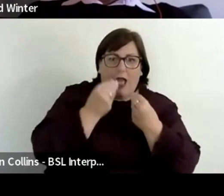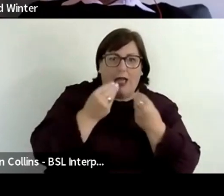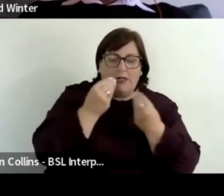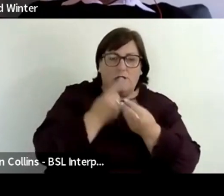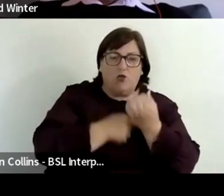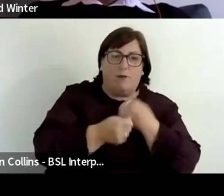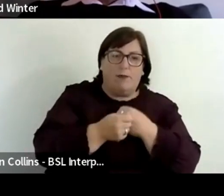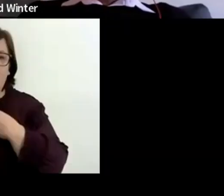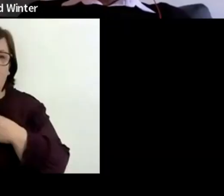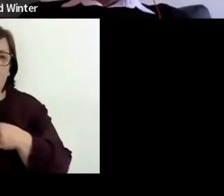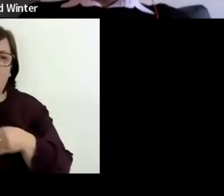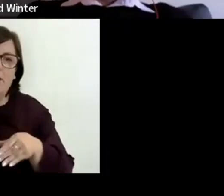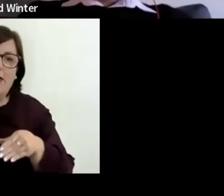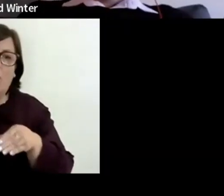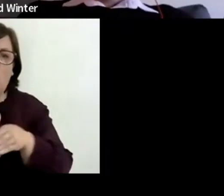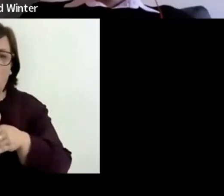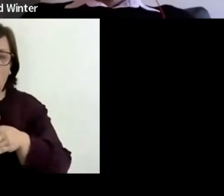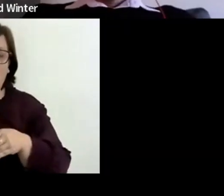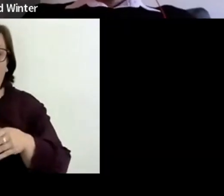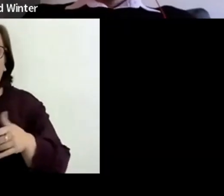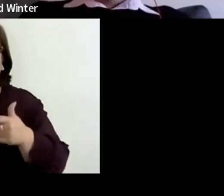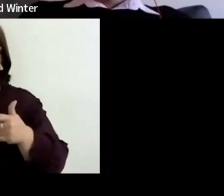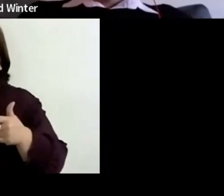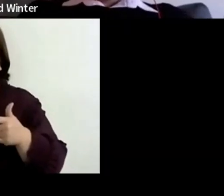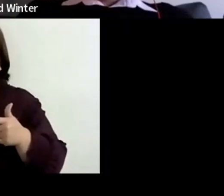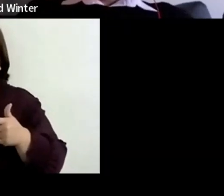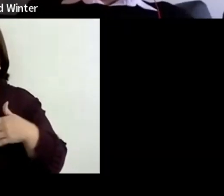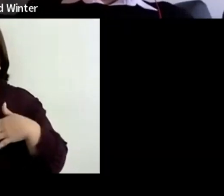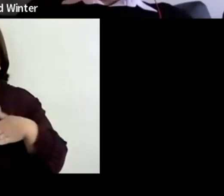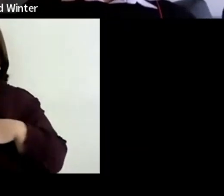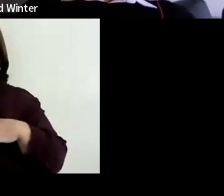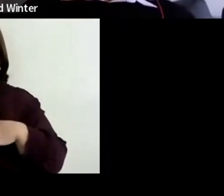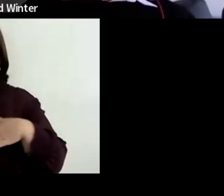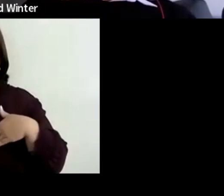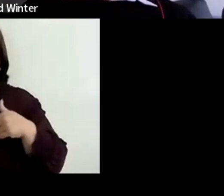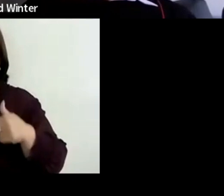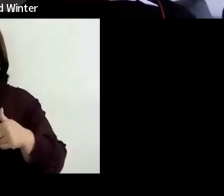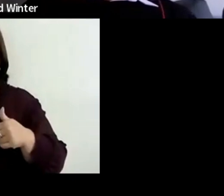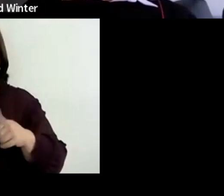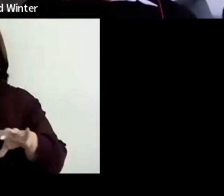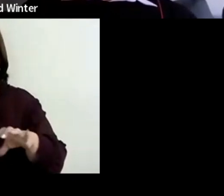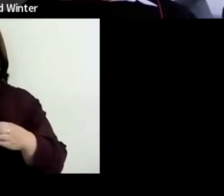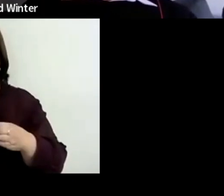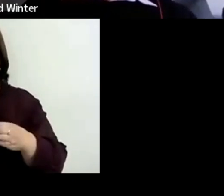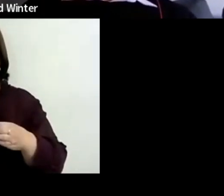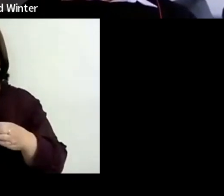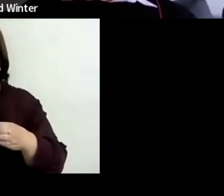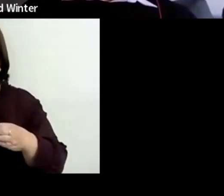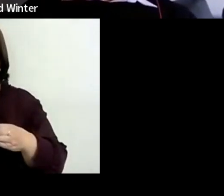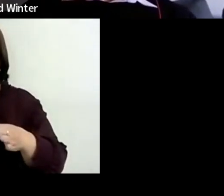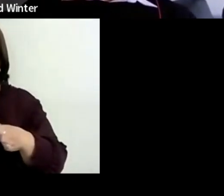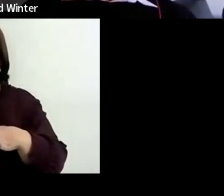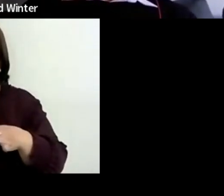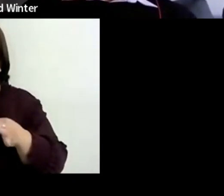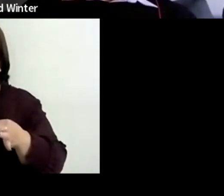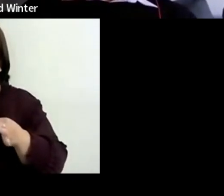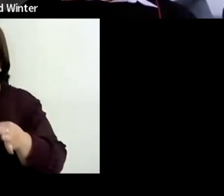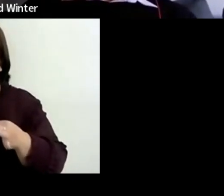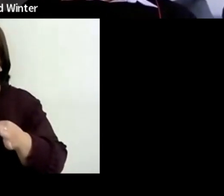We had our occupational health working with me in order to be able to have that returned phased return to work eventually.